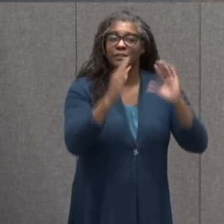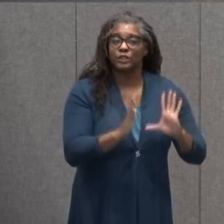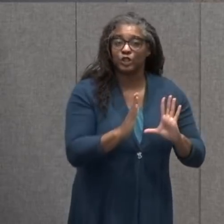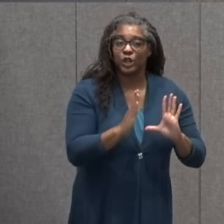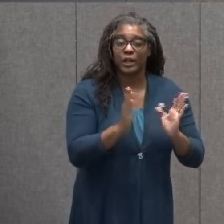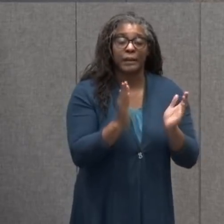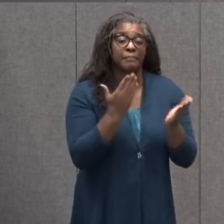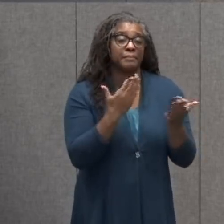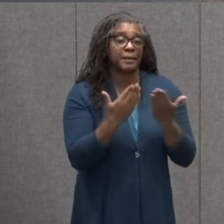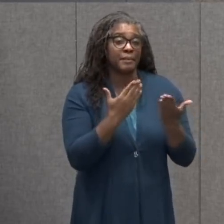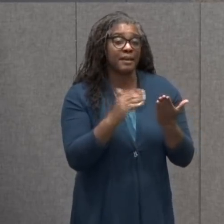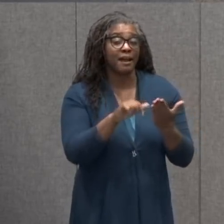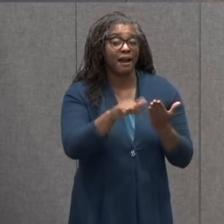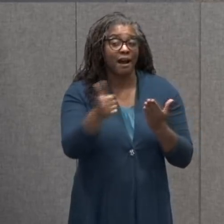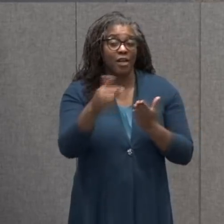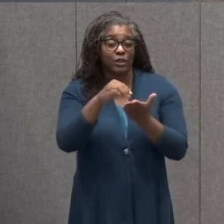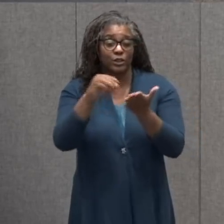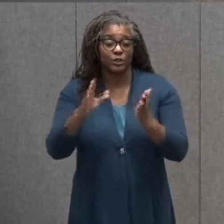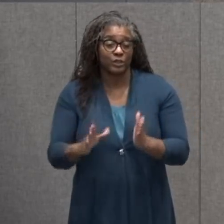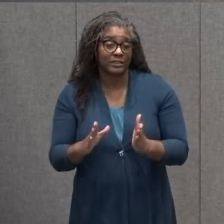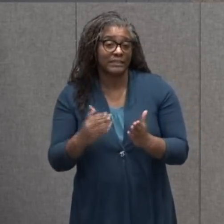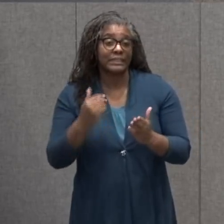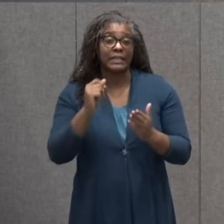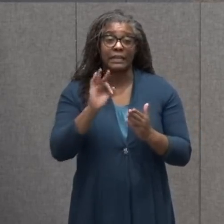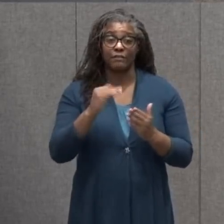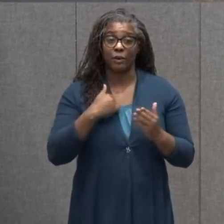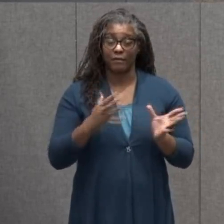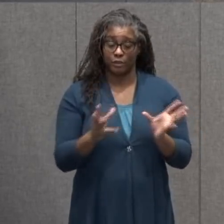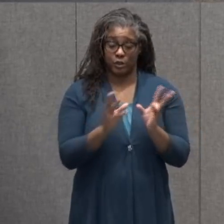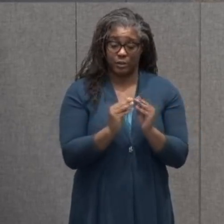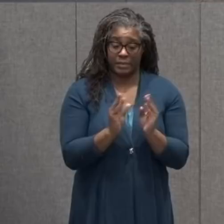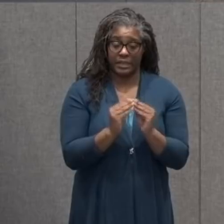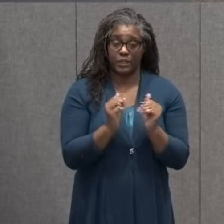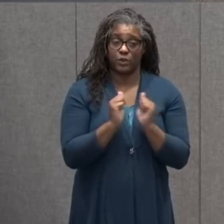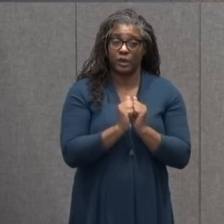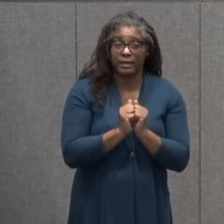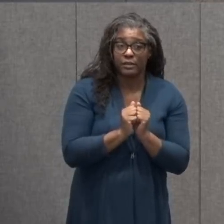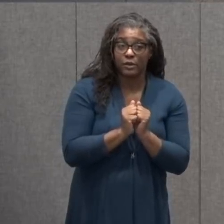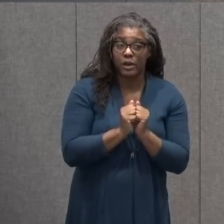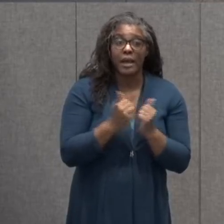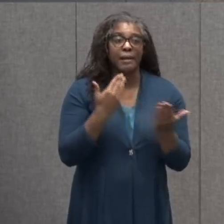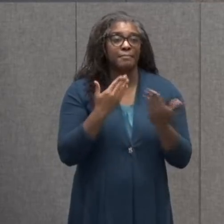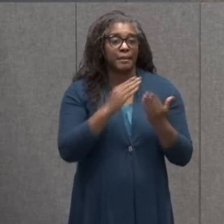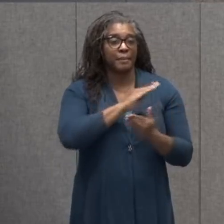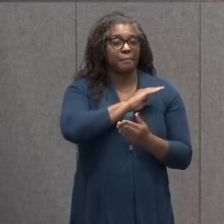Either if you have a meeting together, or when you go back to school. It's always really fun to share